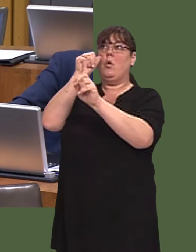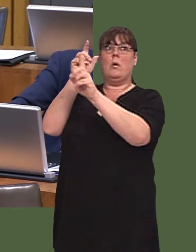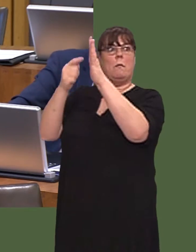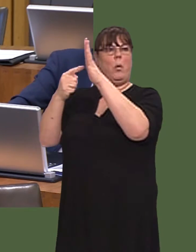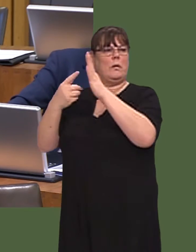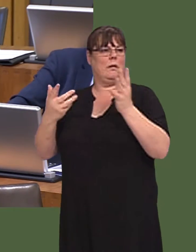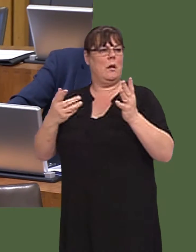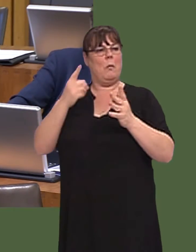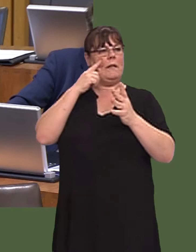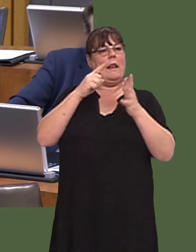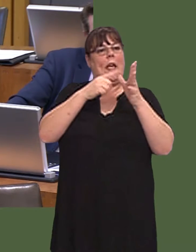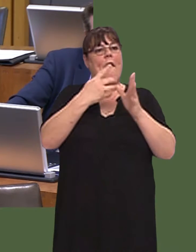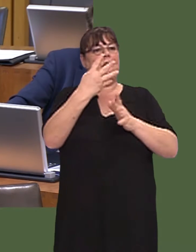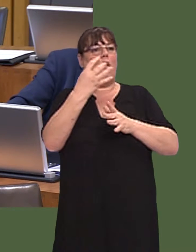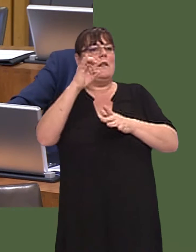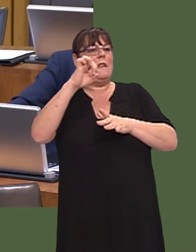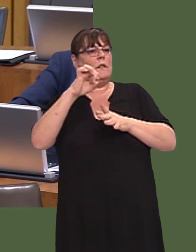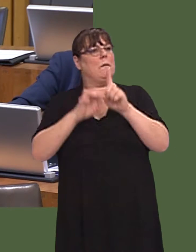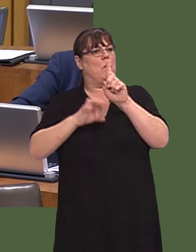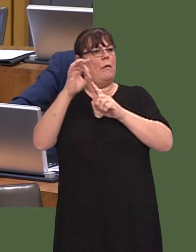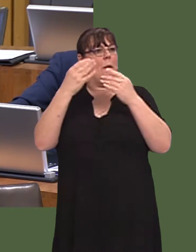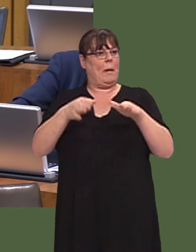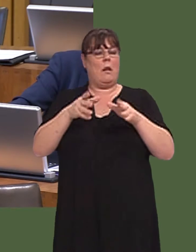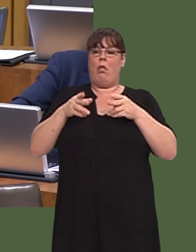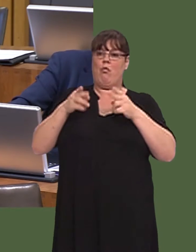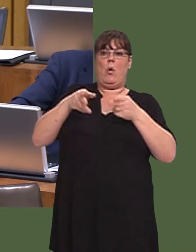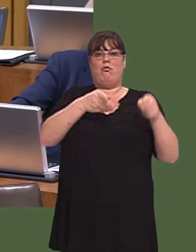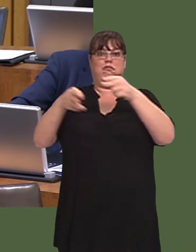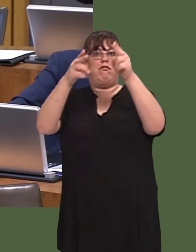Weíve seen improvements on the A470 over the past few years in terms of straightening the road.